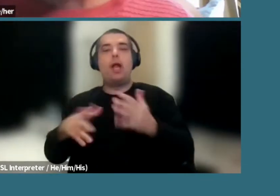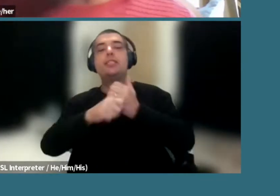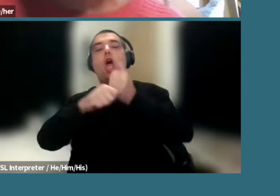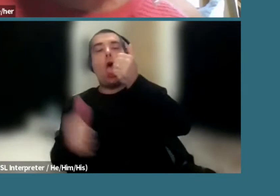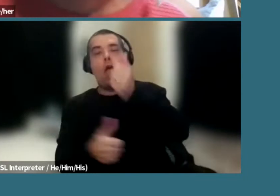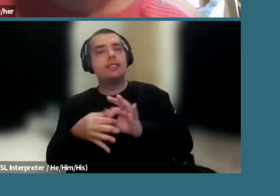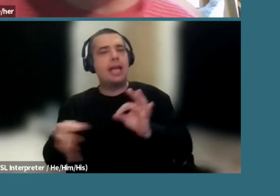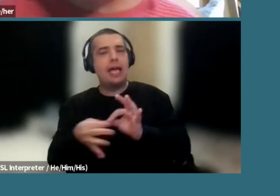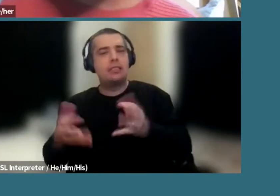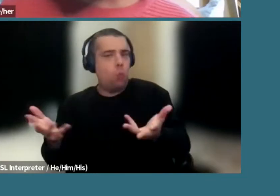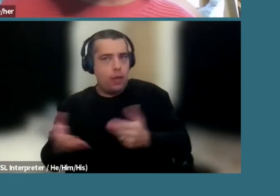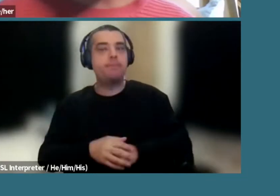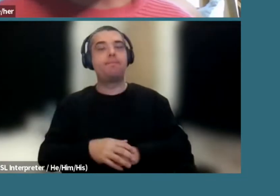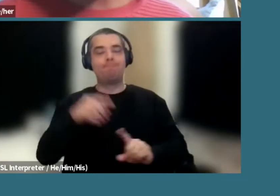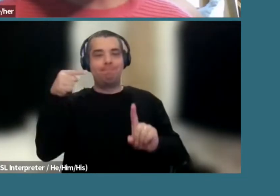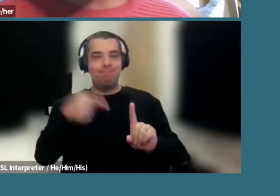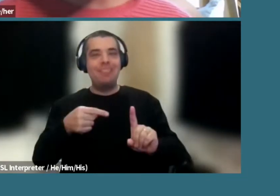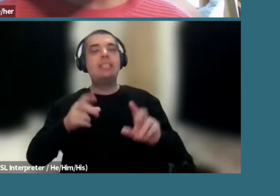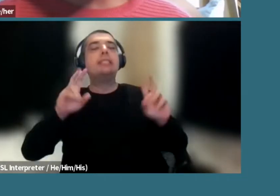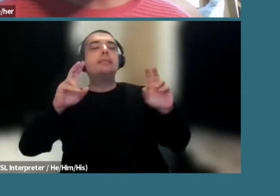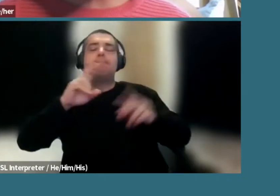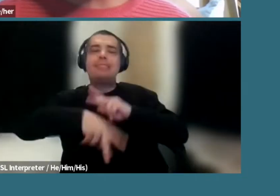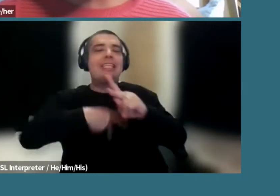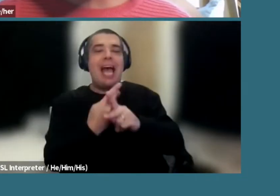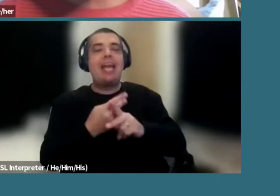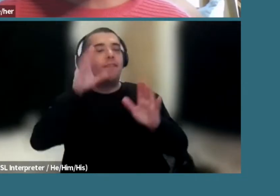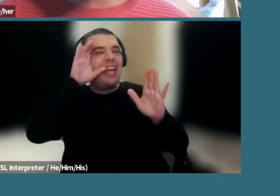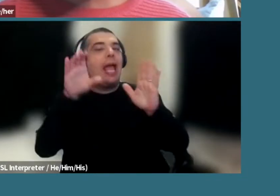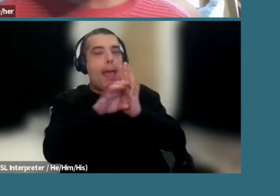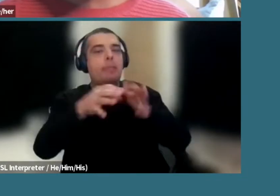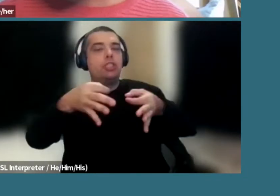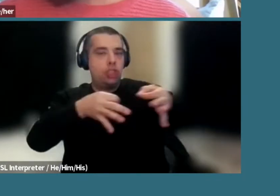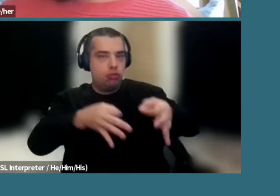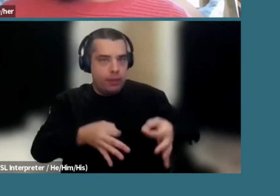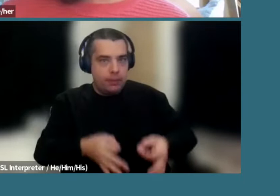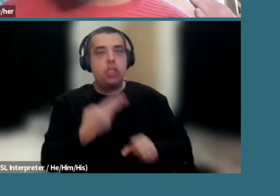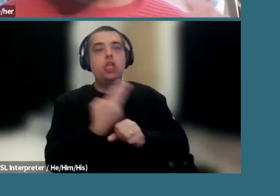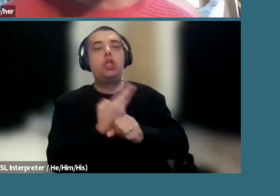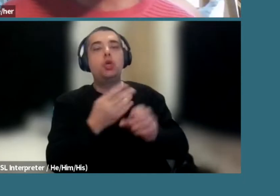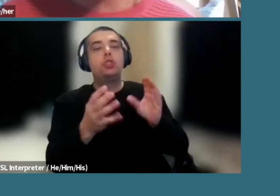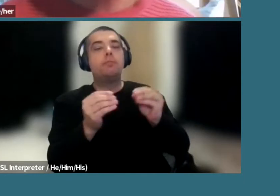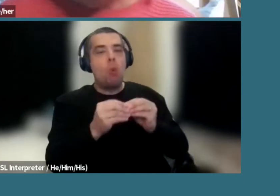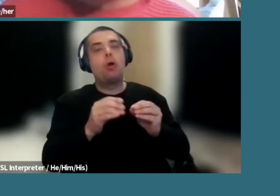So, alt text is a type of image description that is used more with digital devices.